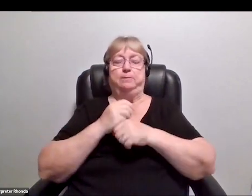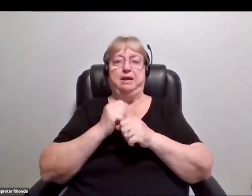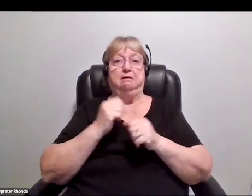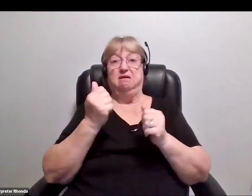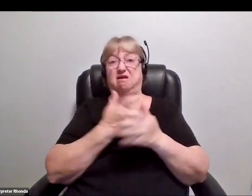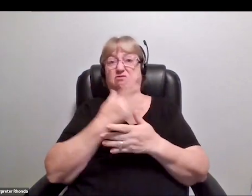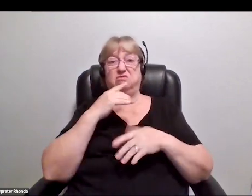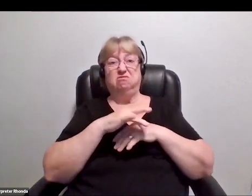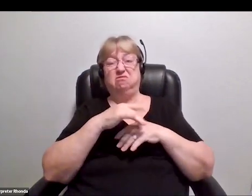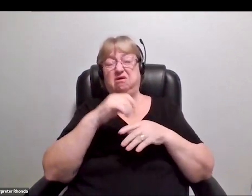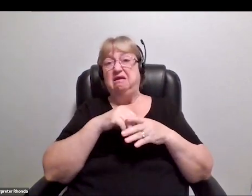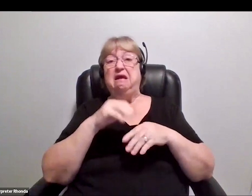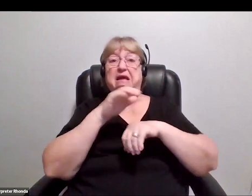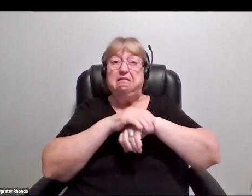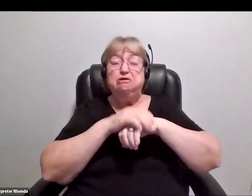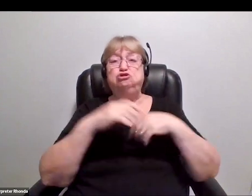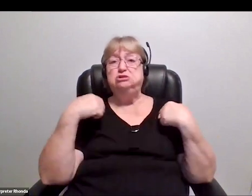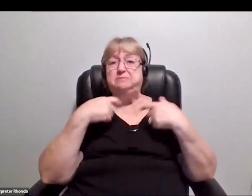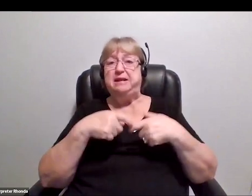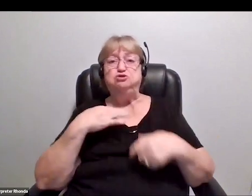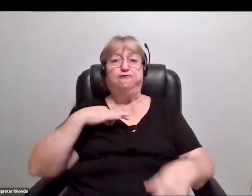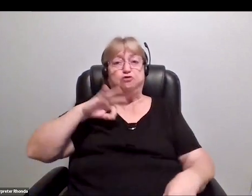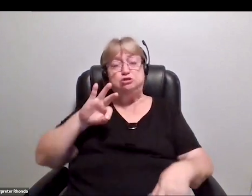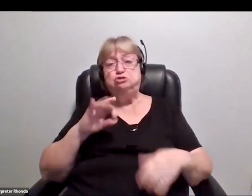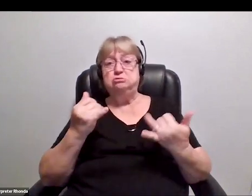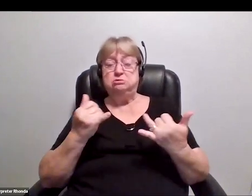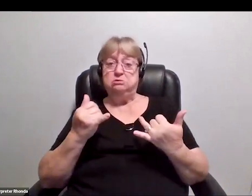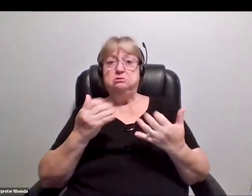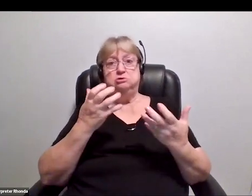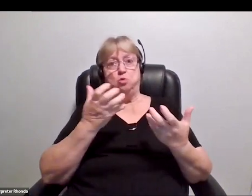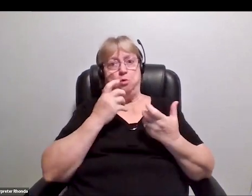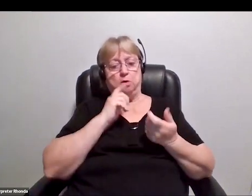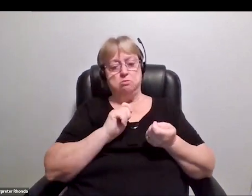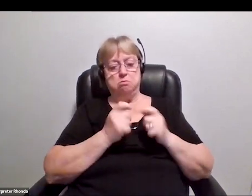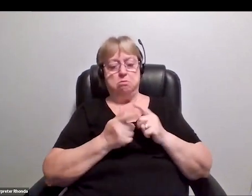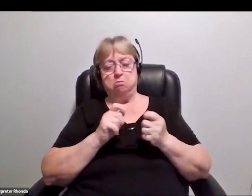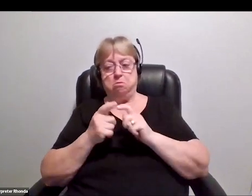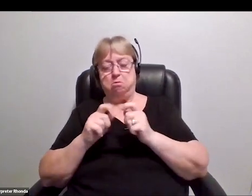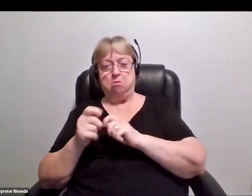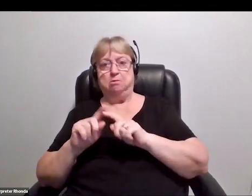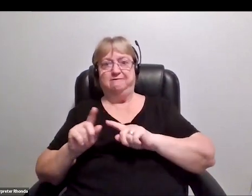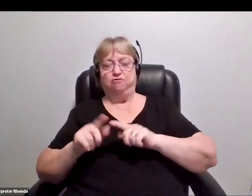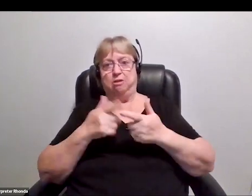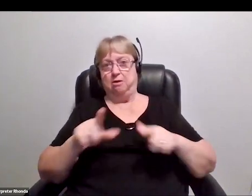We're looking to continue to translate to different languages. These are the primary languages of the locations